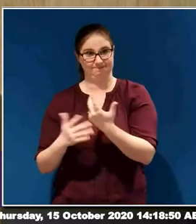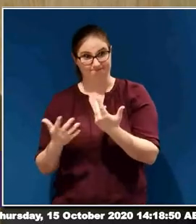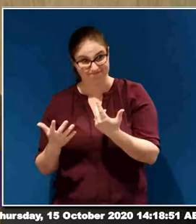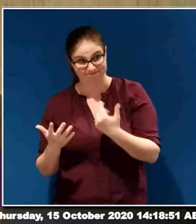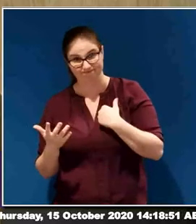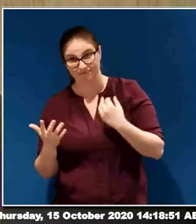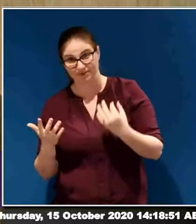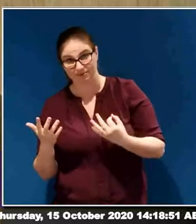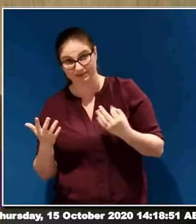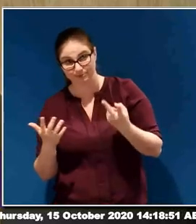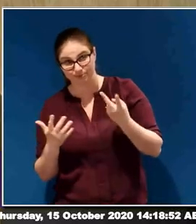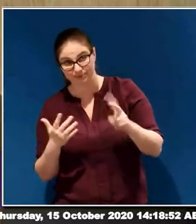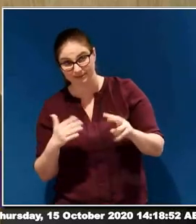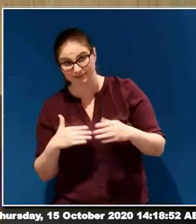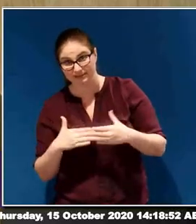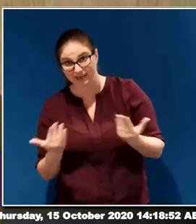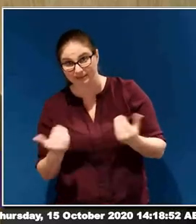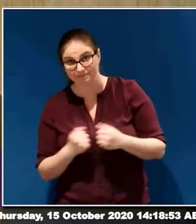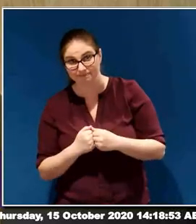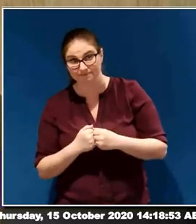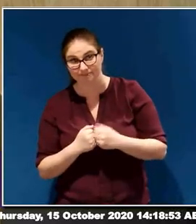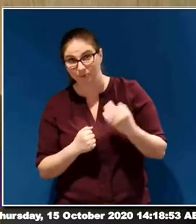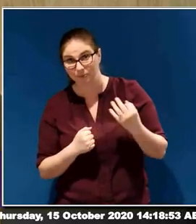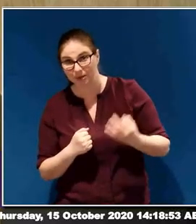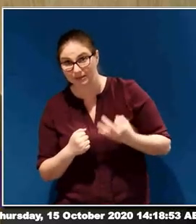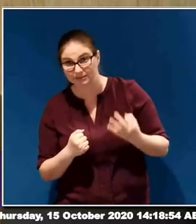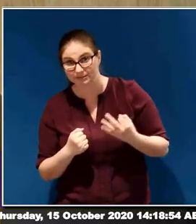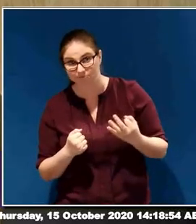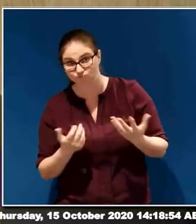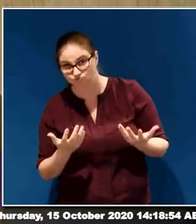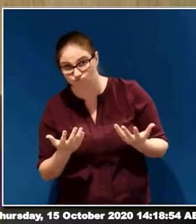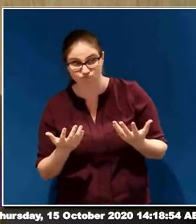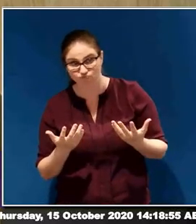prepared the family and been in contact with them during that 20 days anyway